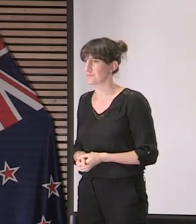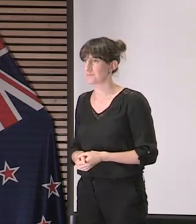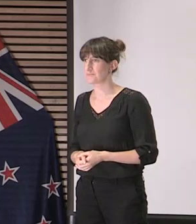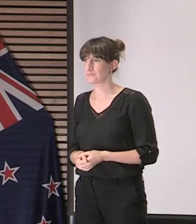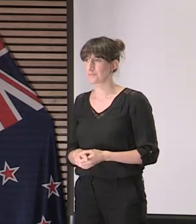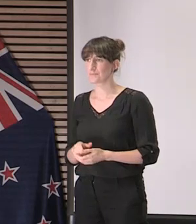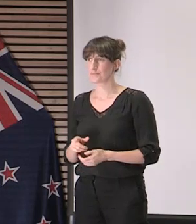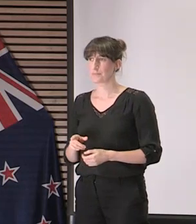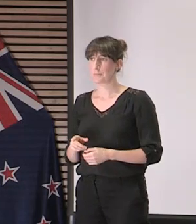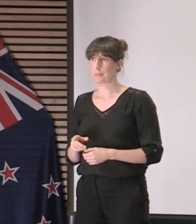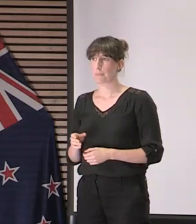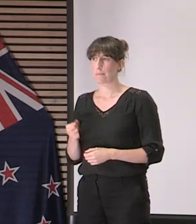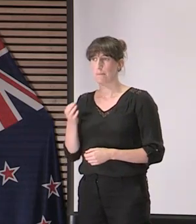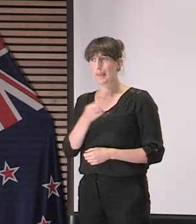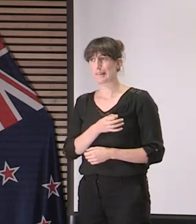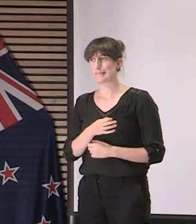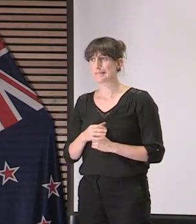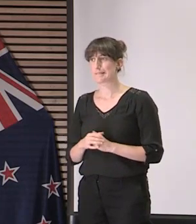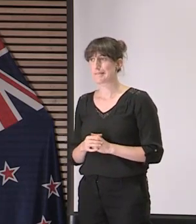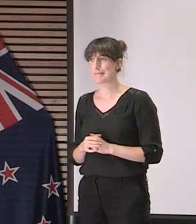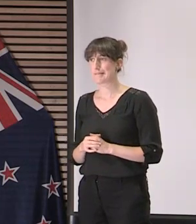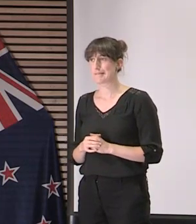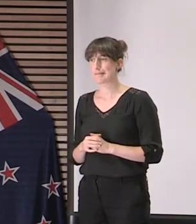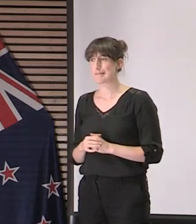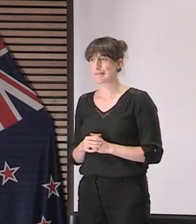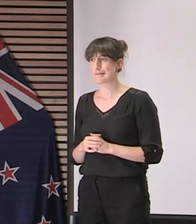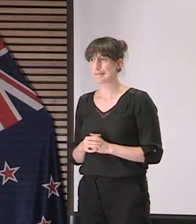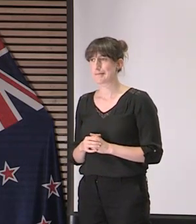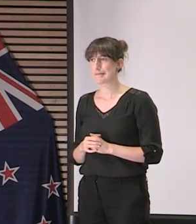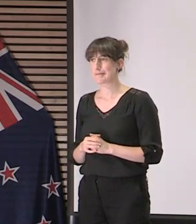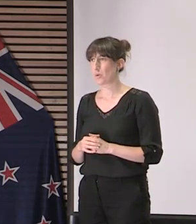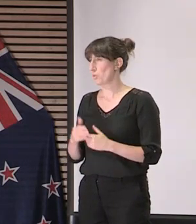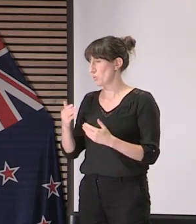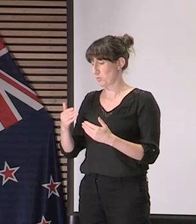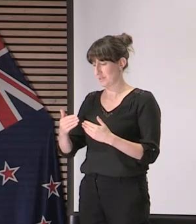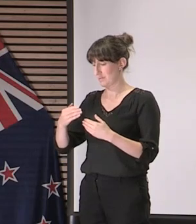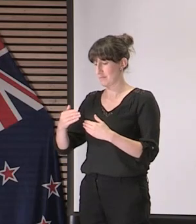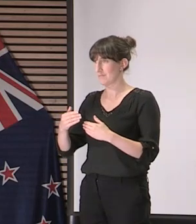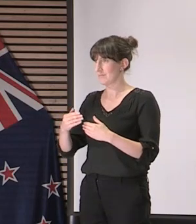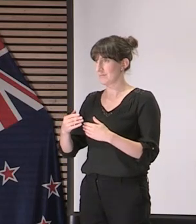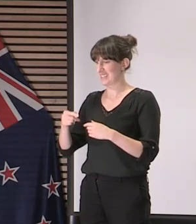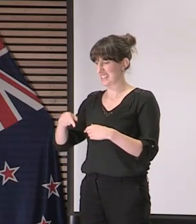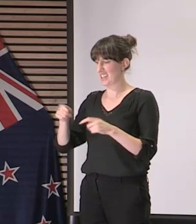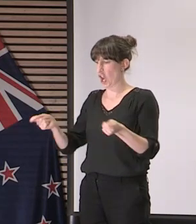feeling the pinch. In terms of today's package, do you have any concern, because we don't know